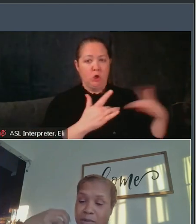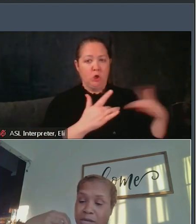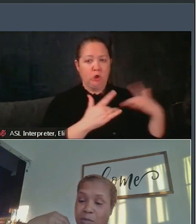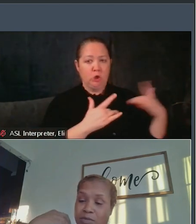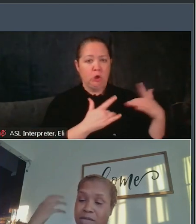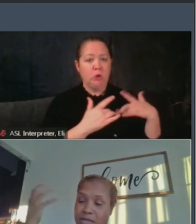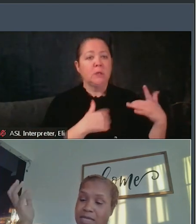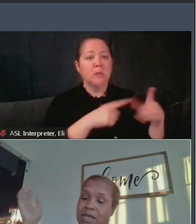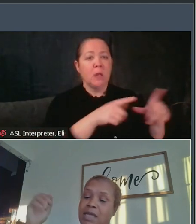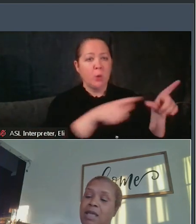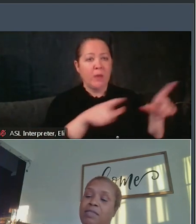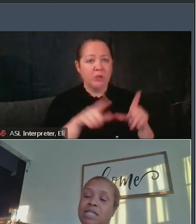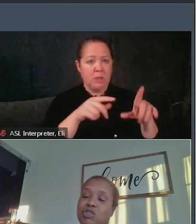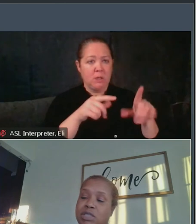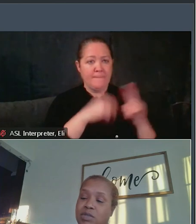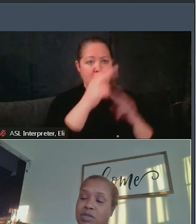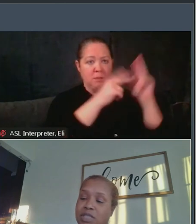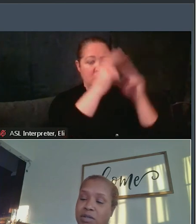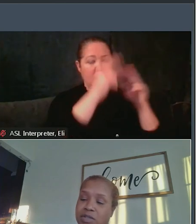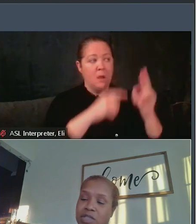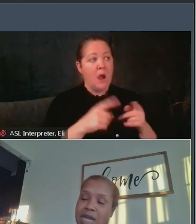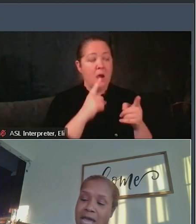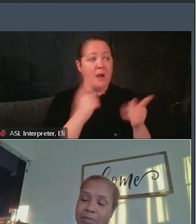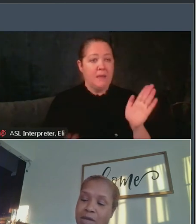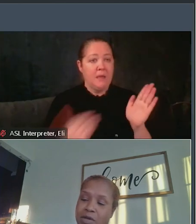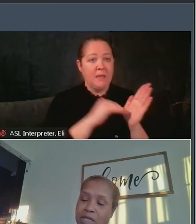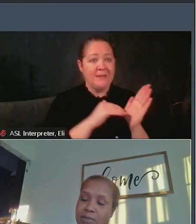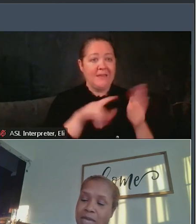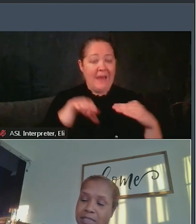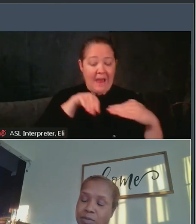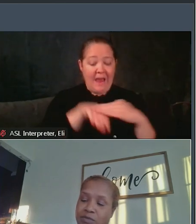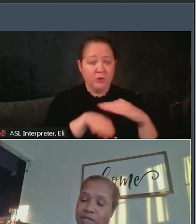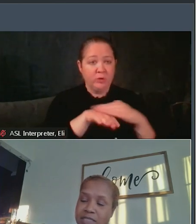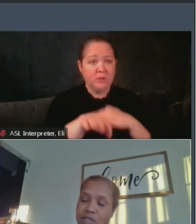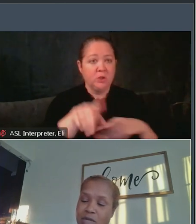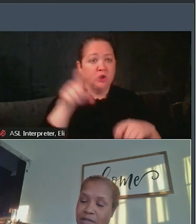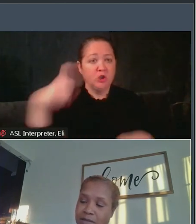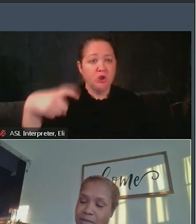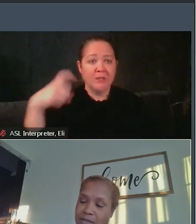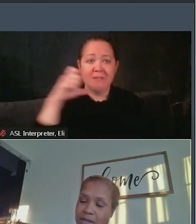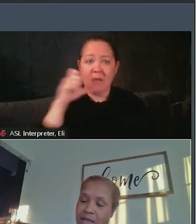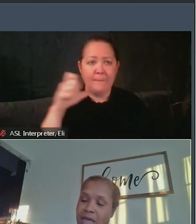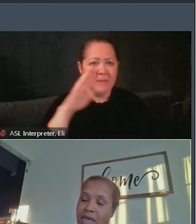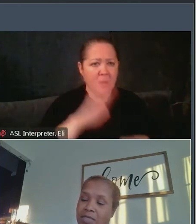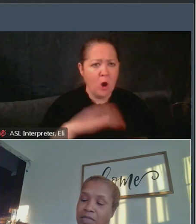But I want to reiterate the insurance to the shelter should not be on Ernie things, which feeds into our development.